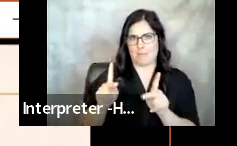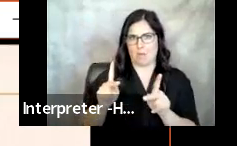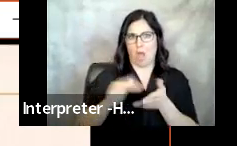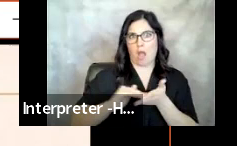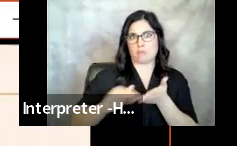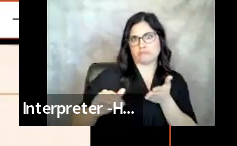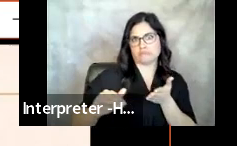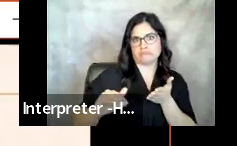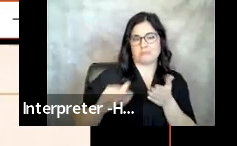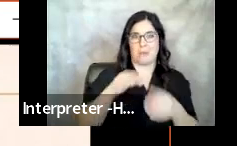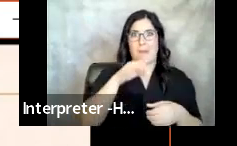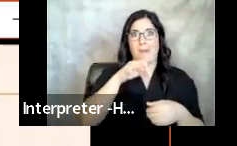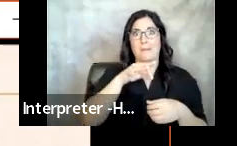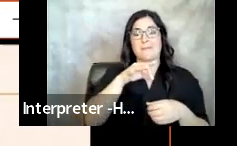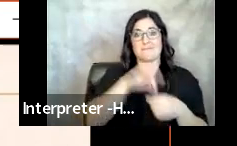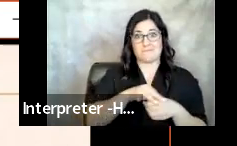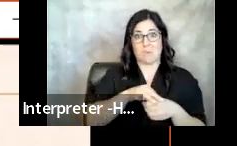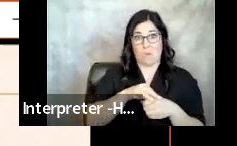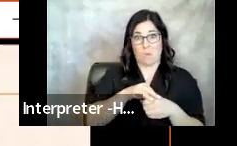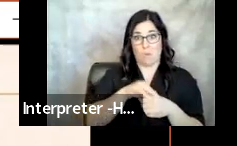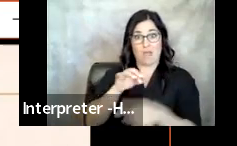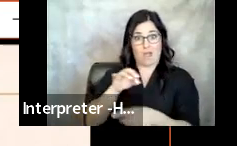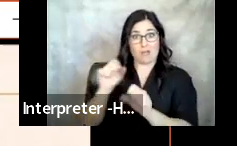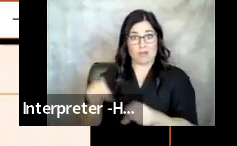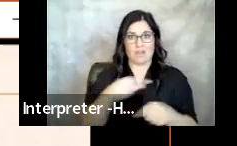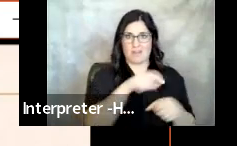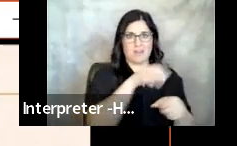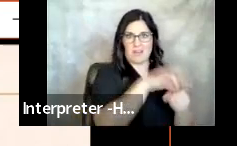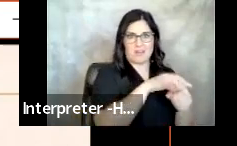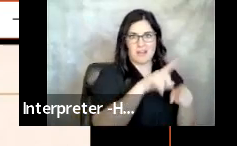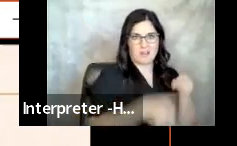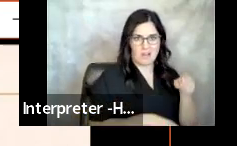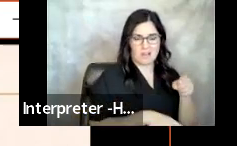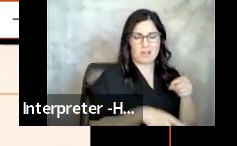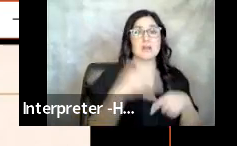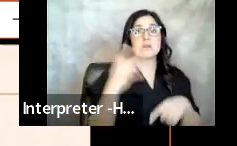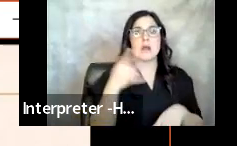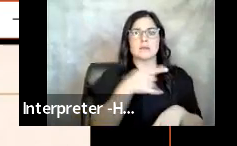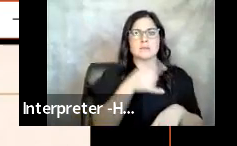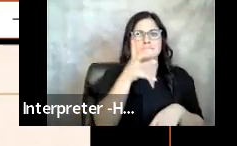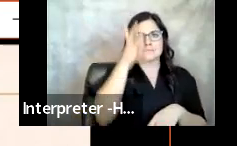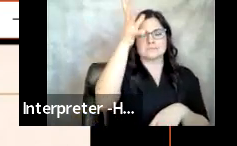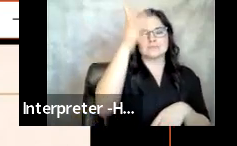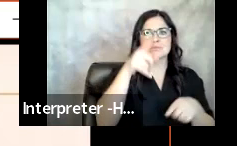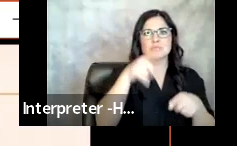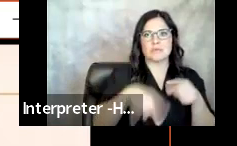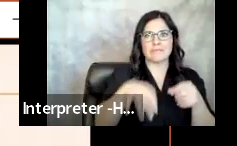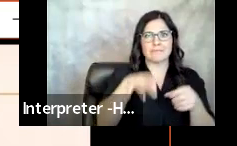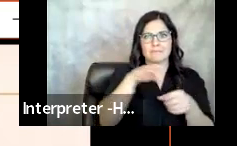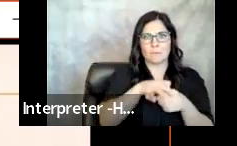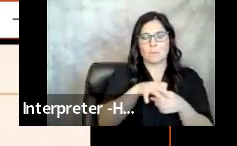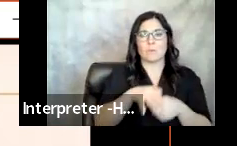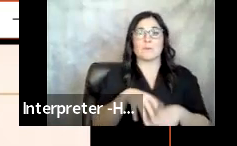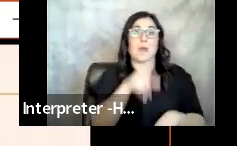Black people have to take it. But notice they don't mention. Blackness. They don't mention race in these laws.